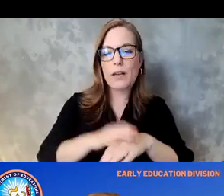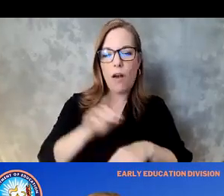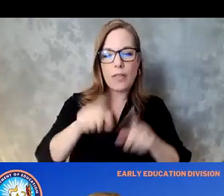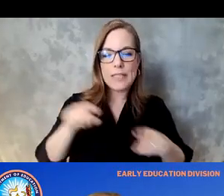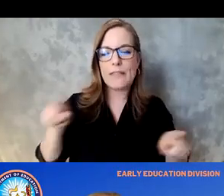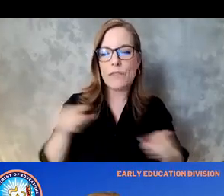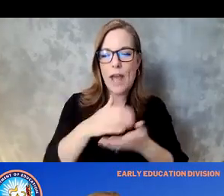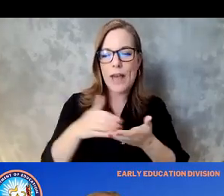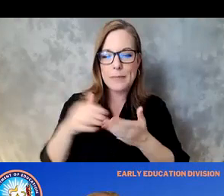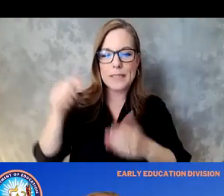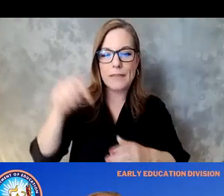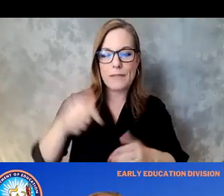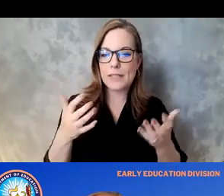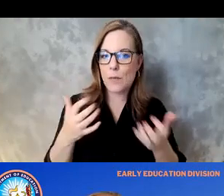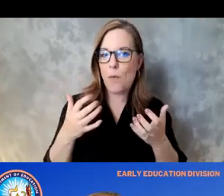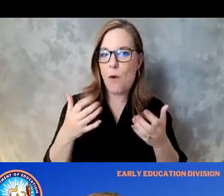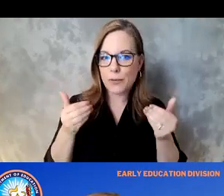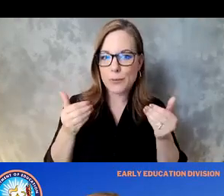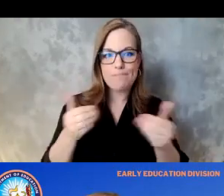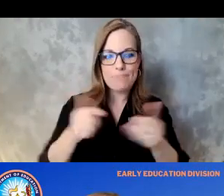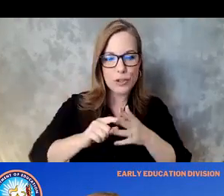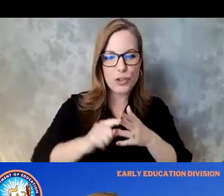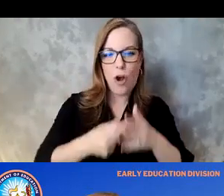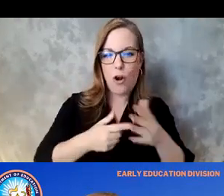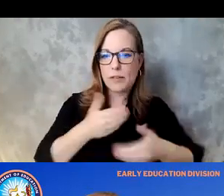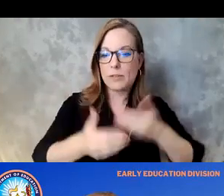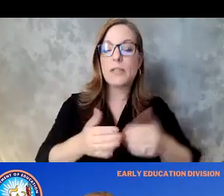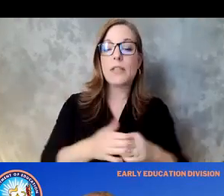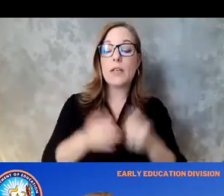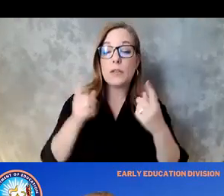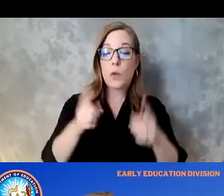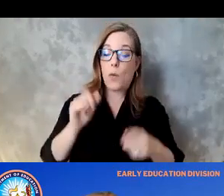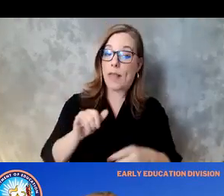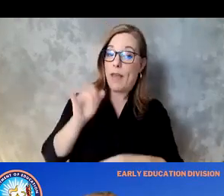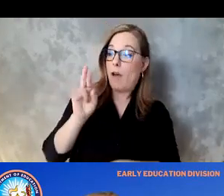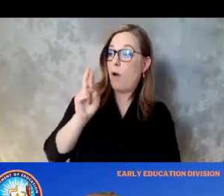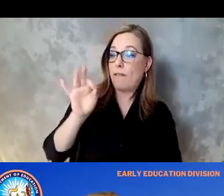of this and want to get started. When it's released the RFA will be on that link that